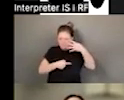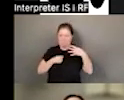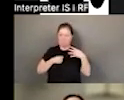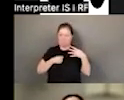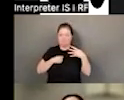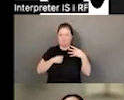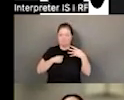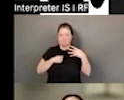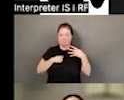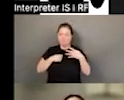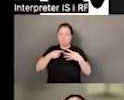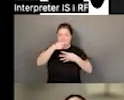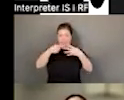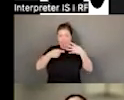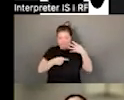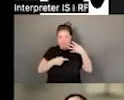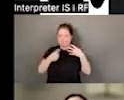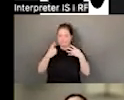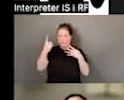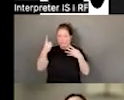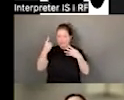prototypes and we carried out user testing.